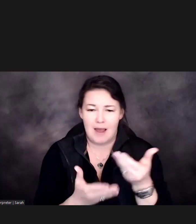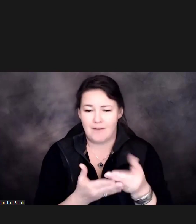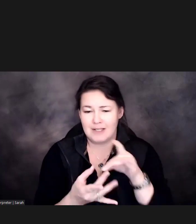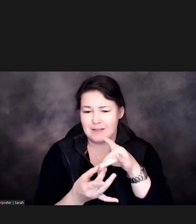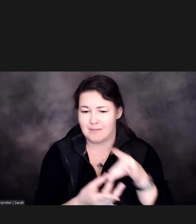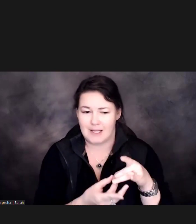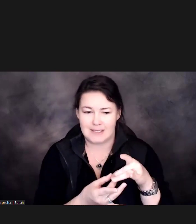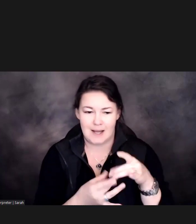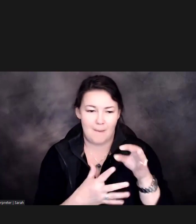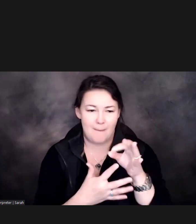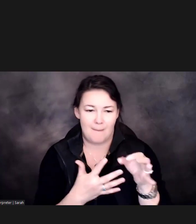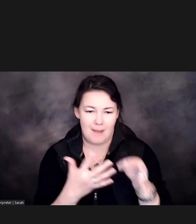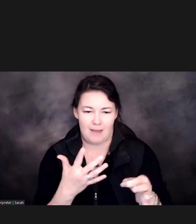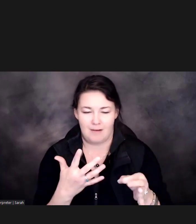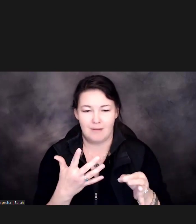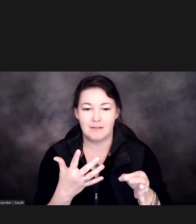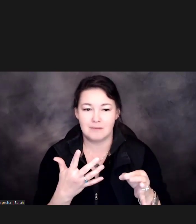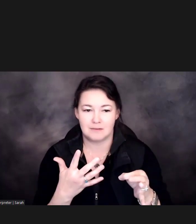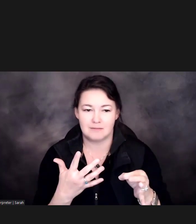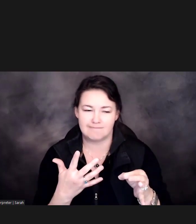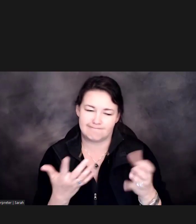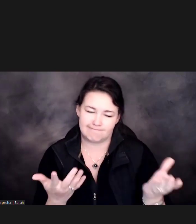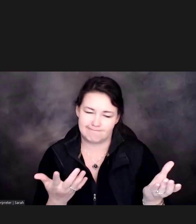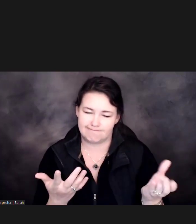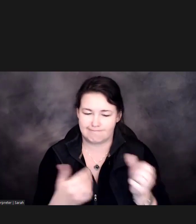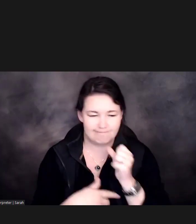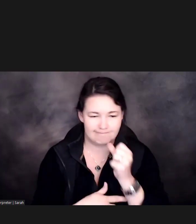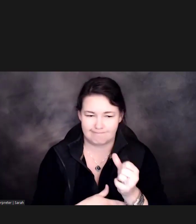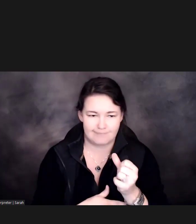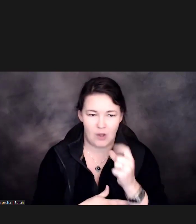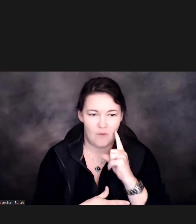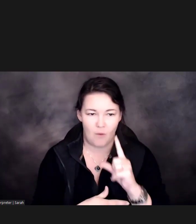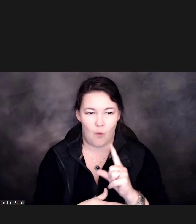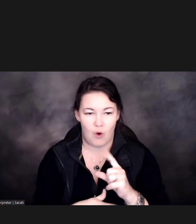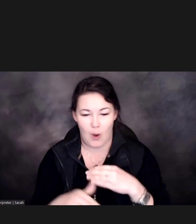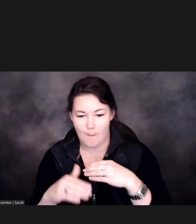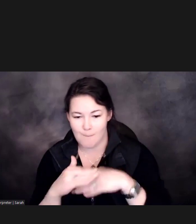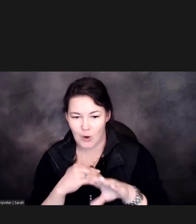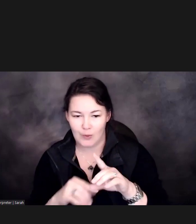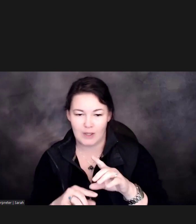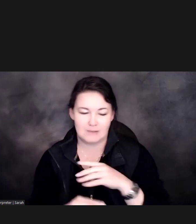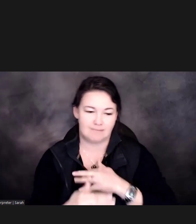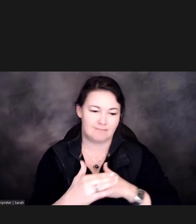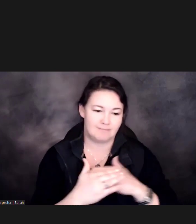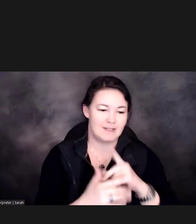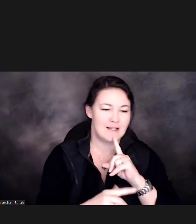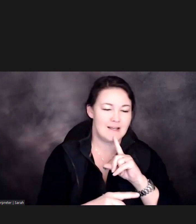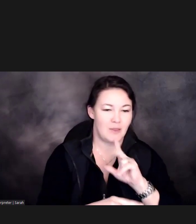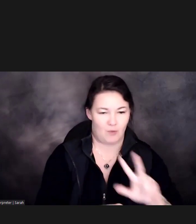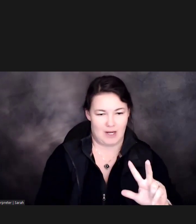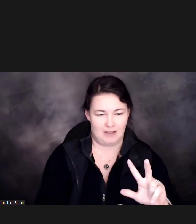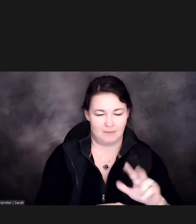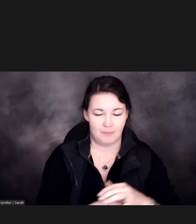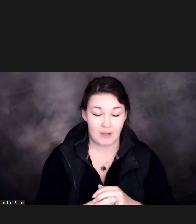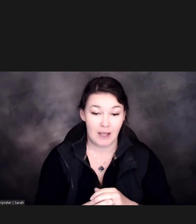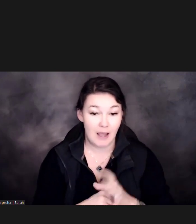you'll find out there as an option to that for this birth to 3 population.